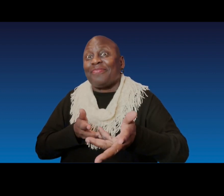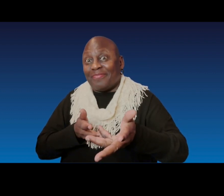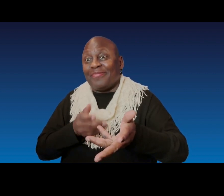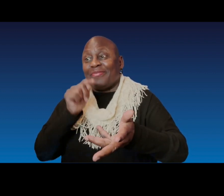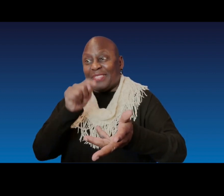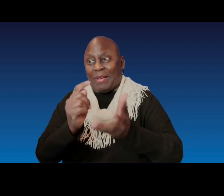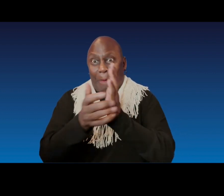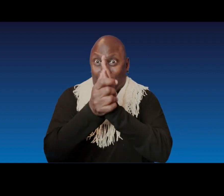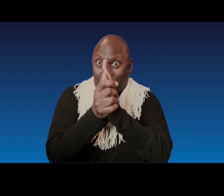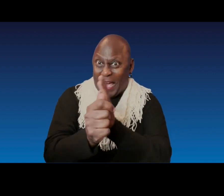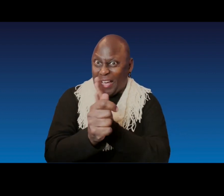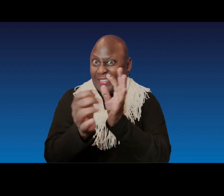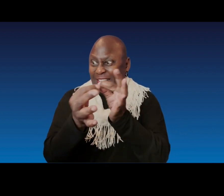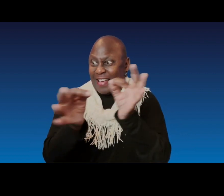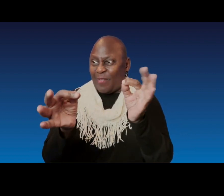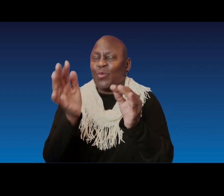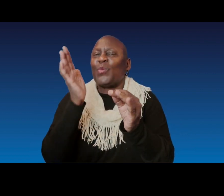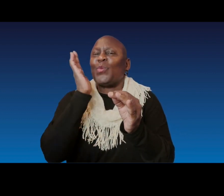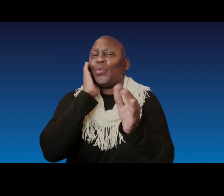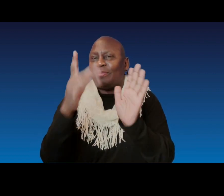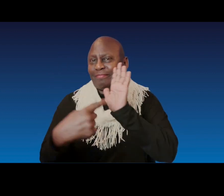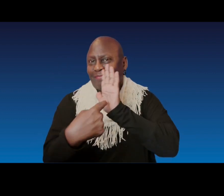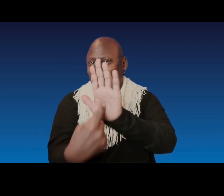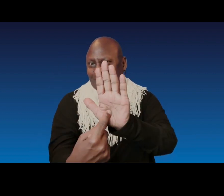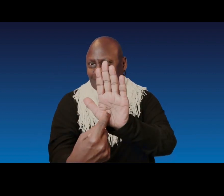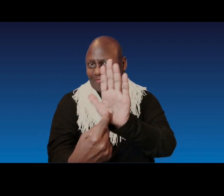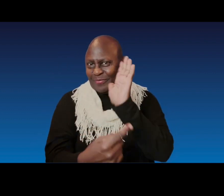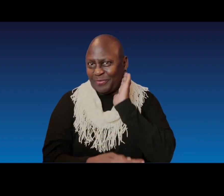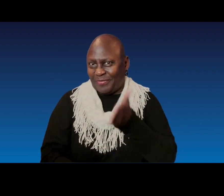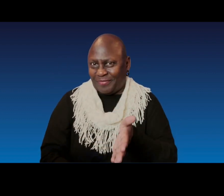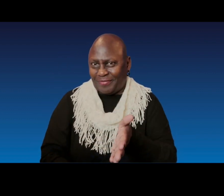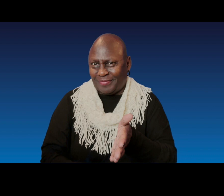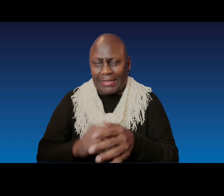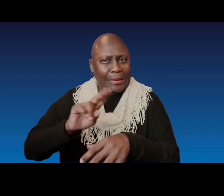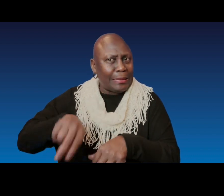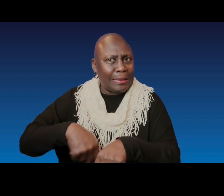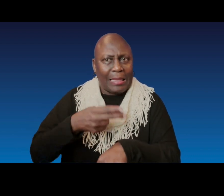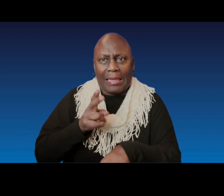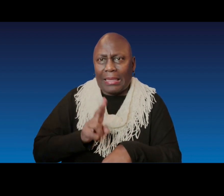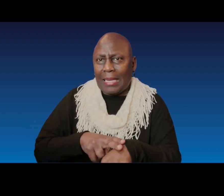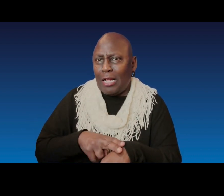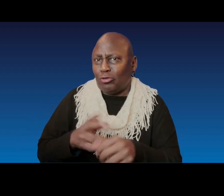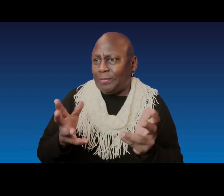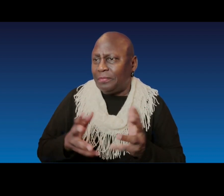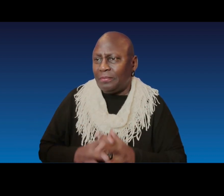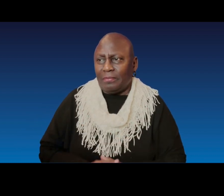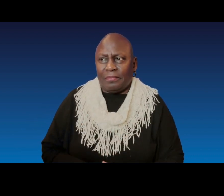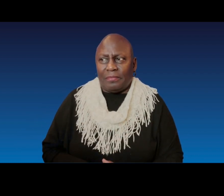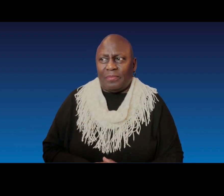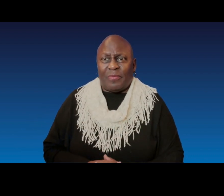that will then lead to mastery of language which will occur naturally.